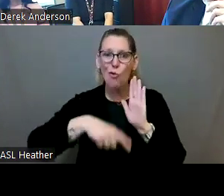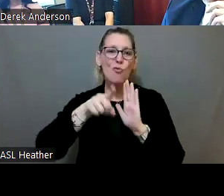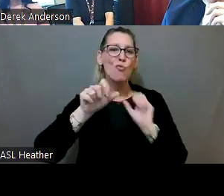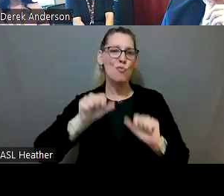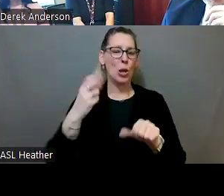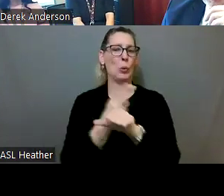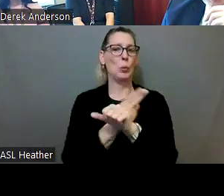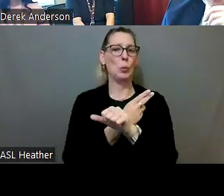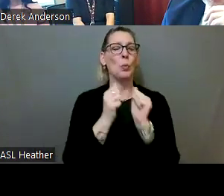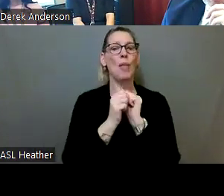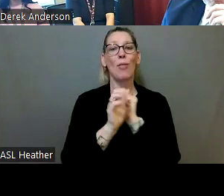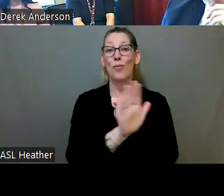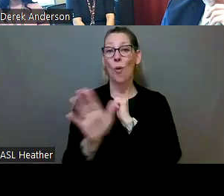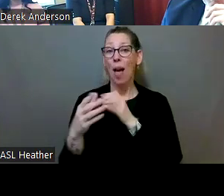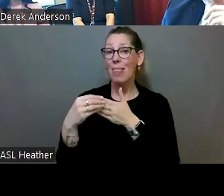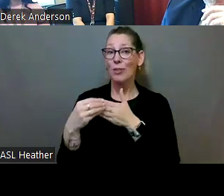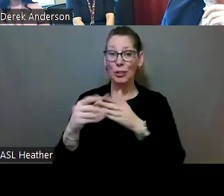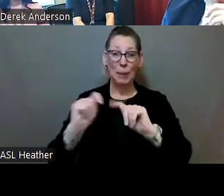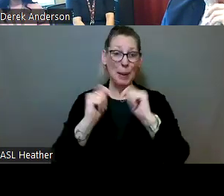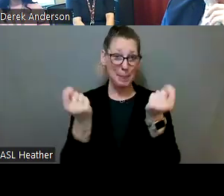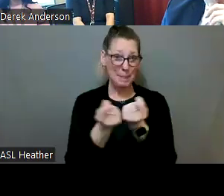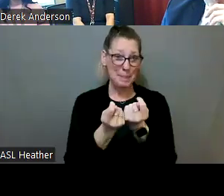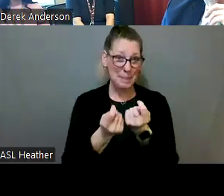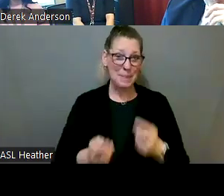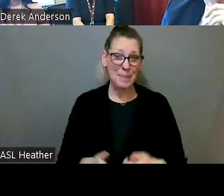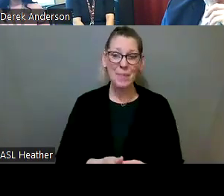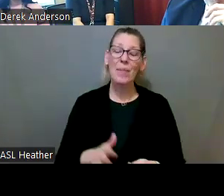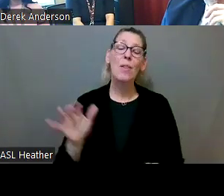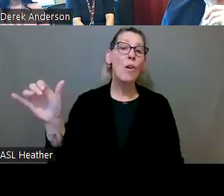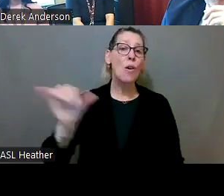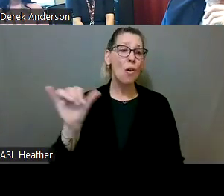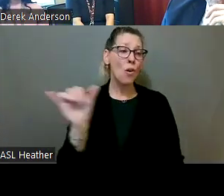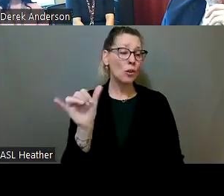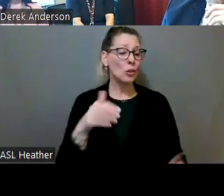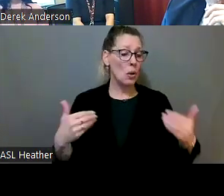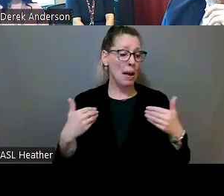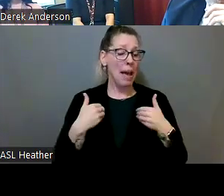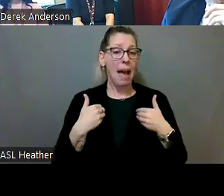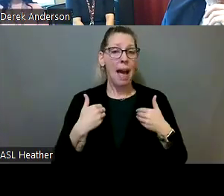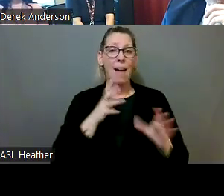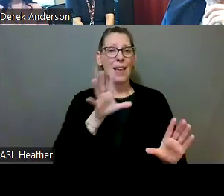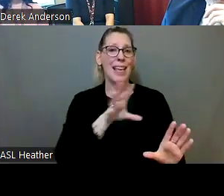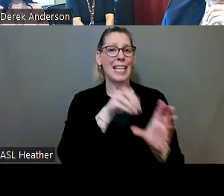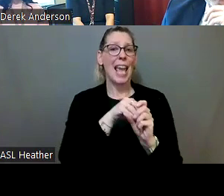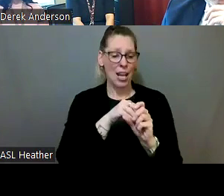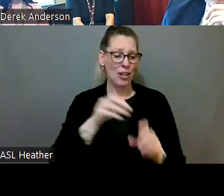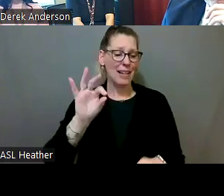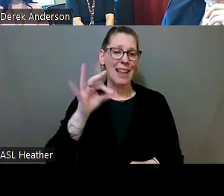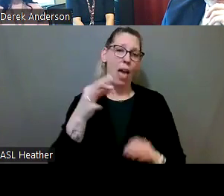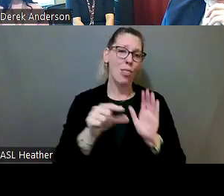uh leadership team um we also have an engage nth graders in community building activities link here